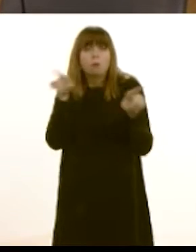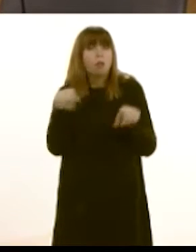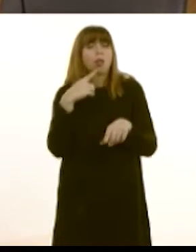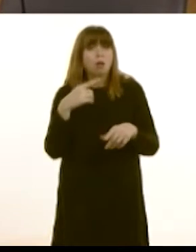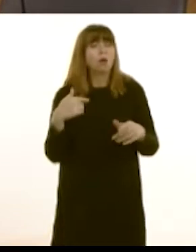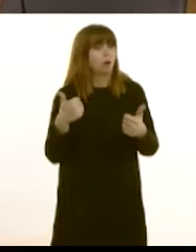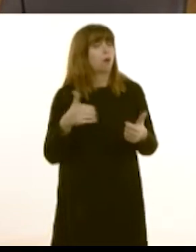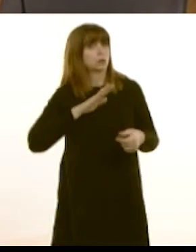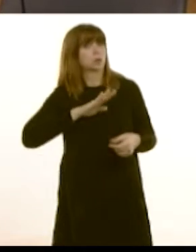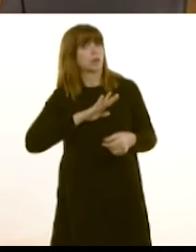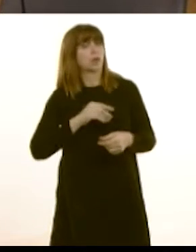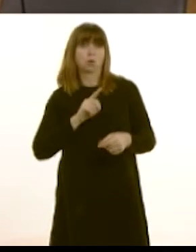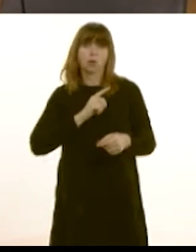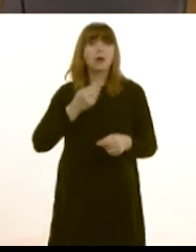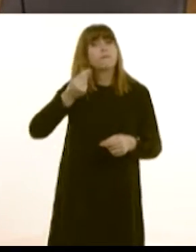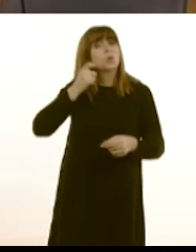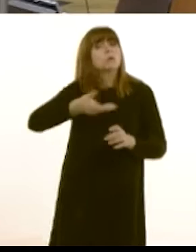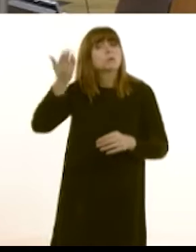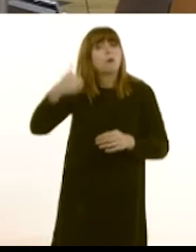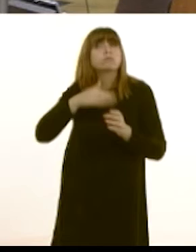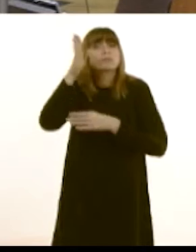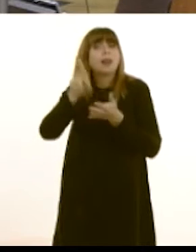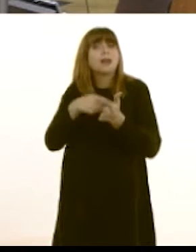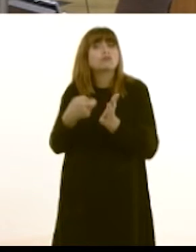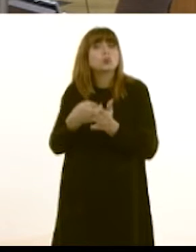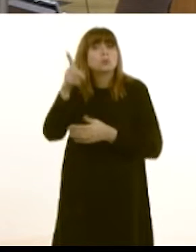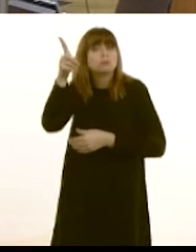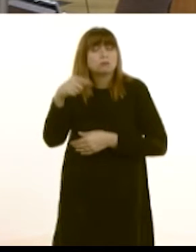last visited Llanrwst some years ago, with the Member then at the time.